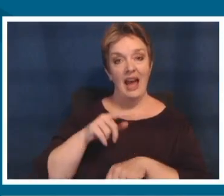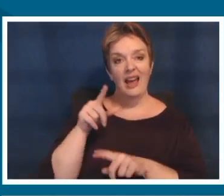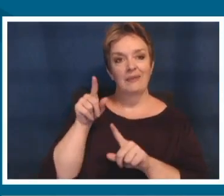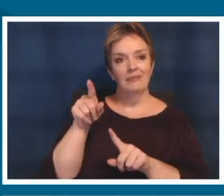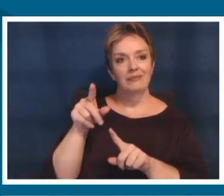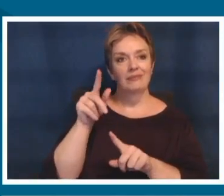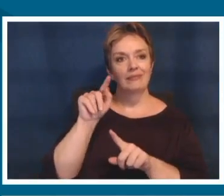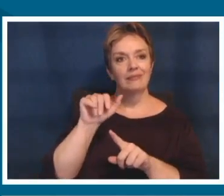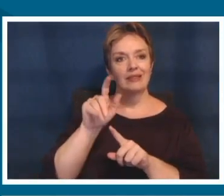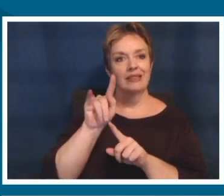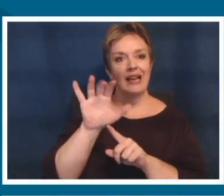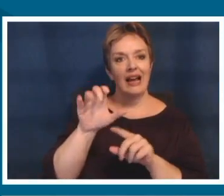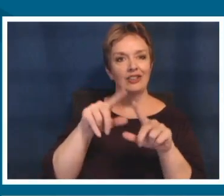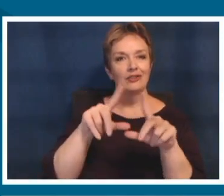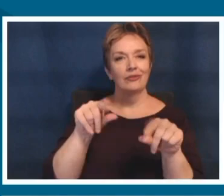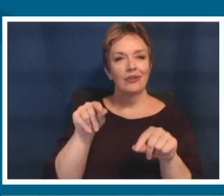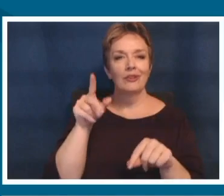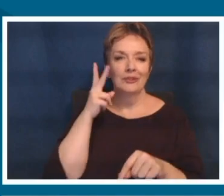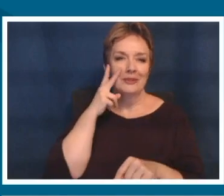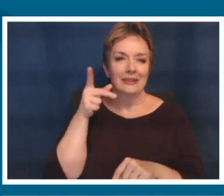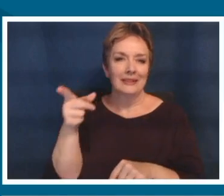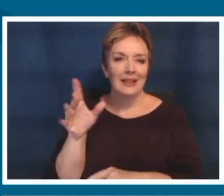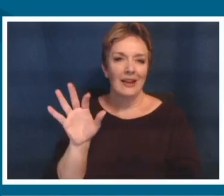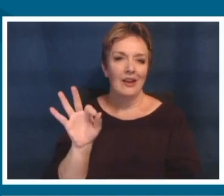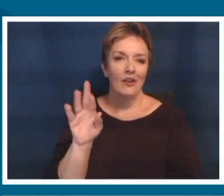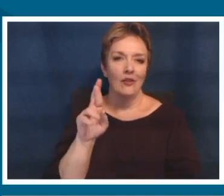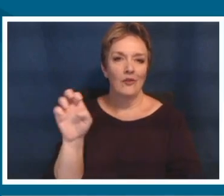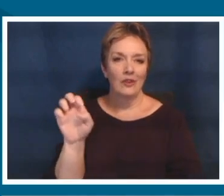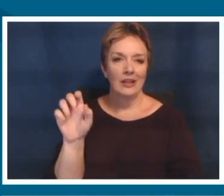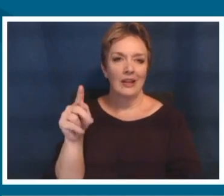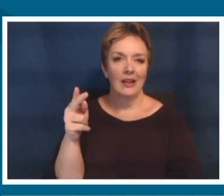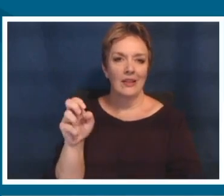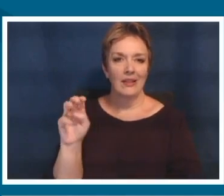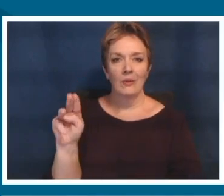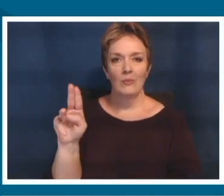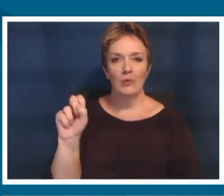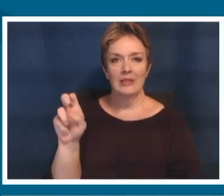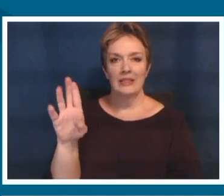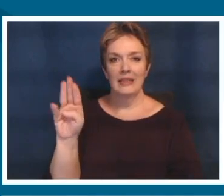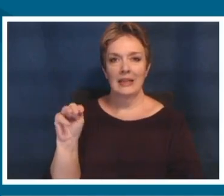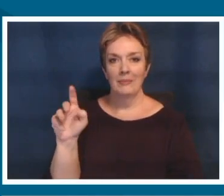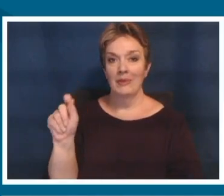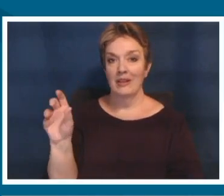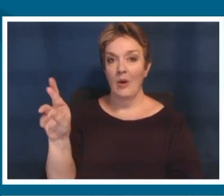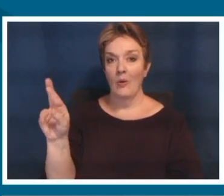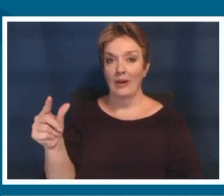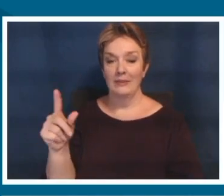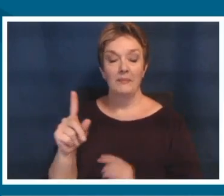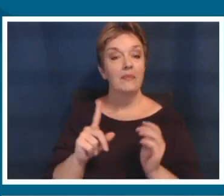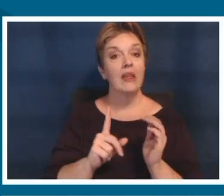awesome to get your gears turning sometimes i like to take two and combine